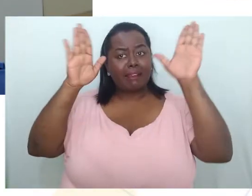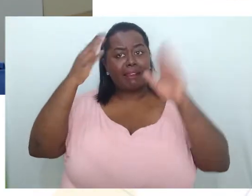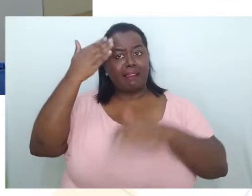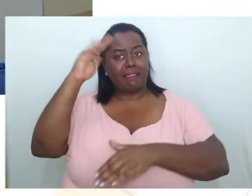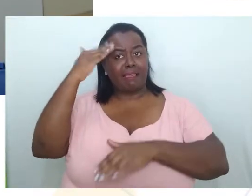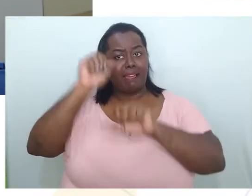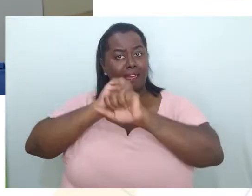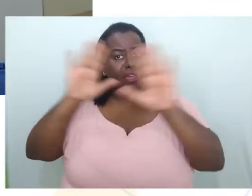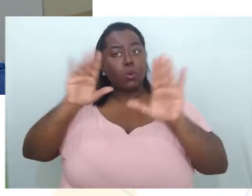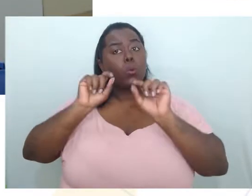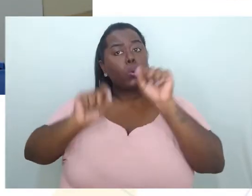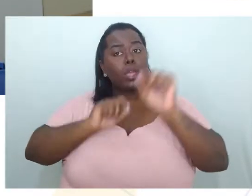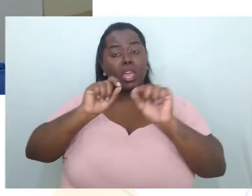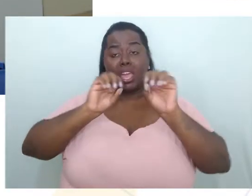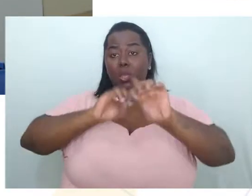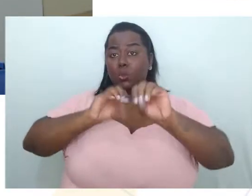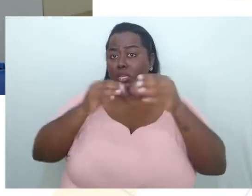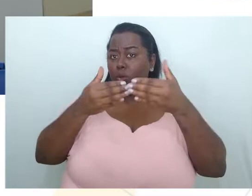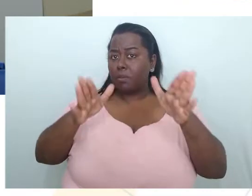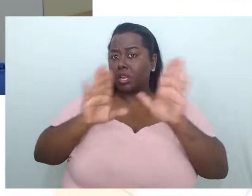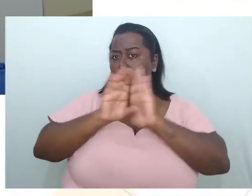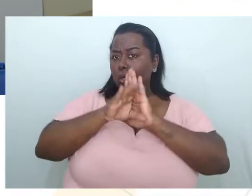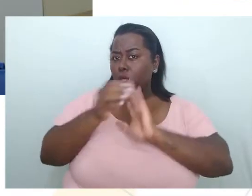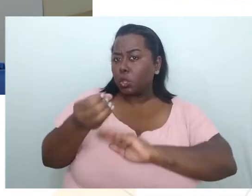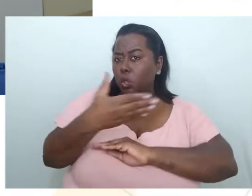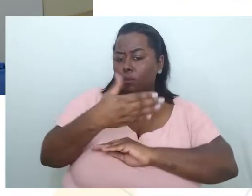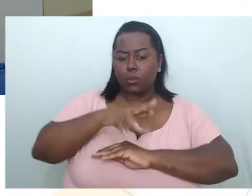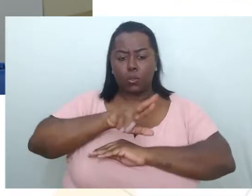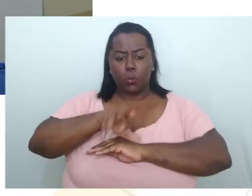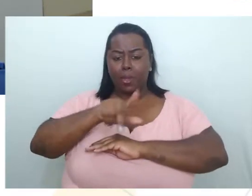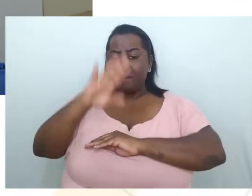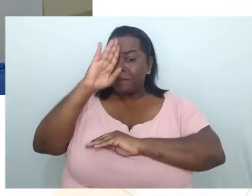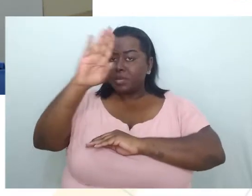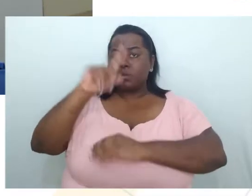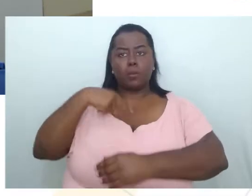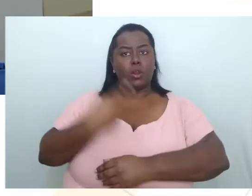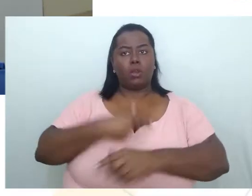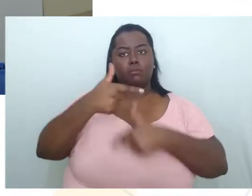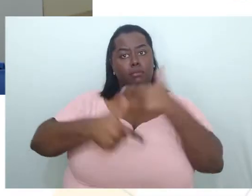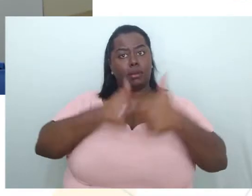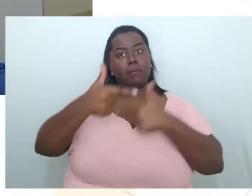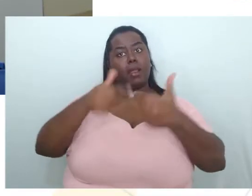a new concept, especially those of us who are working in universities like this one